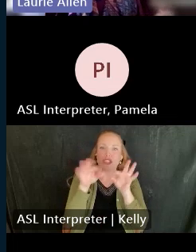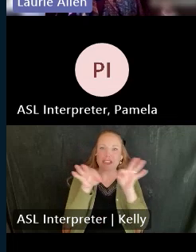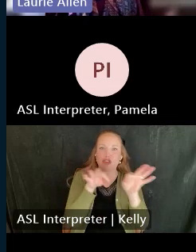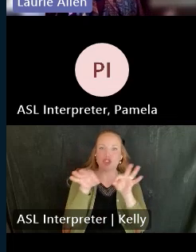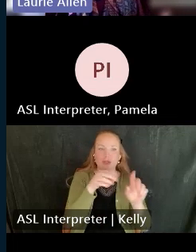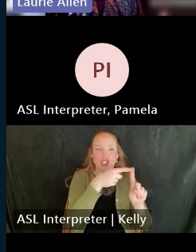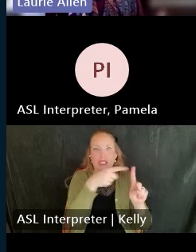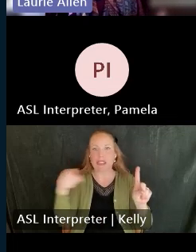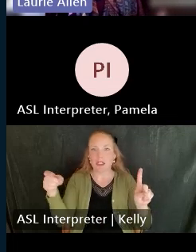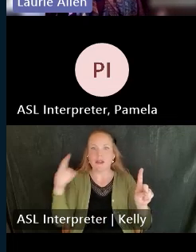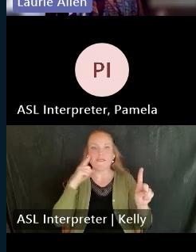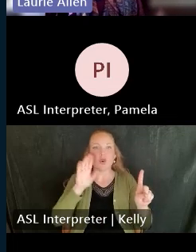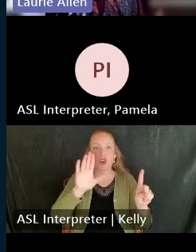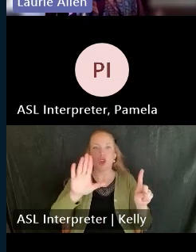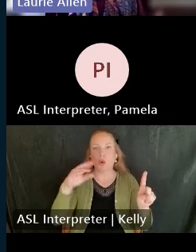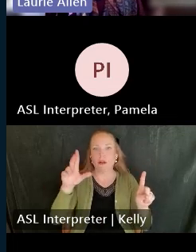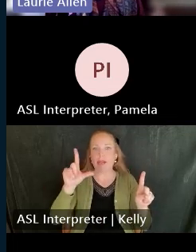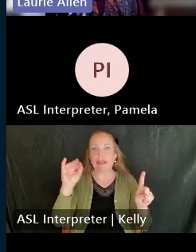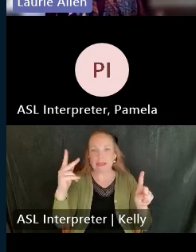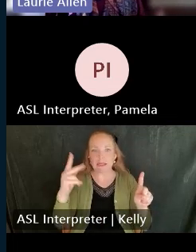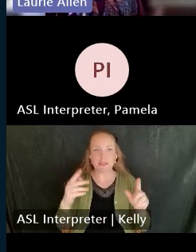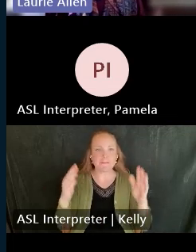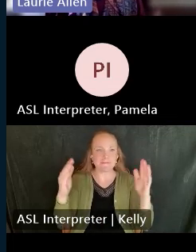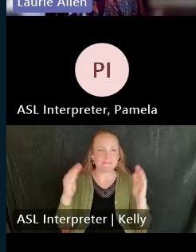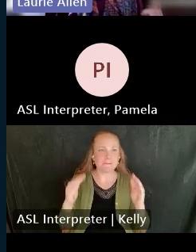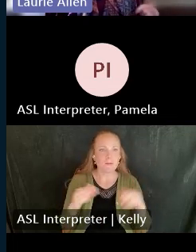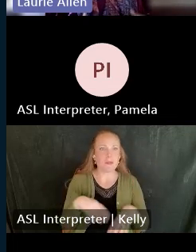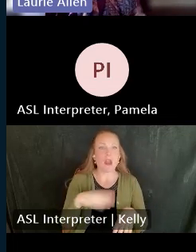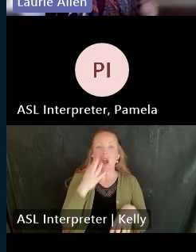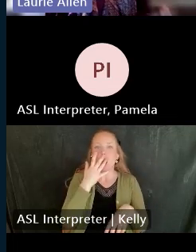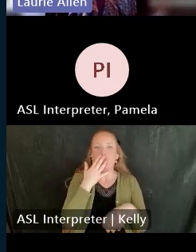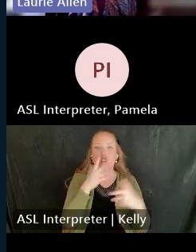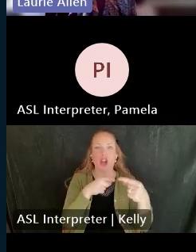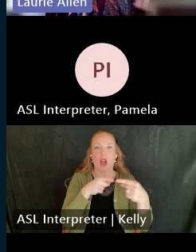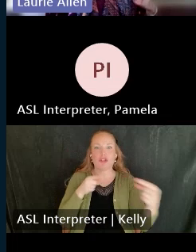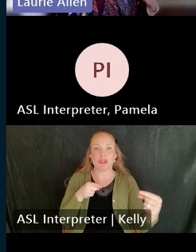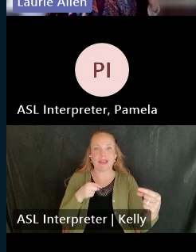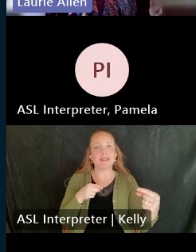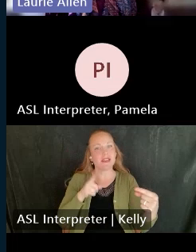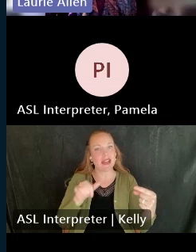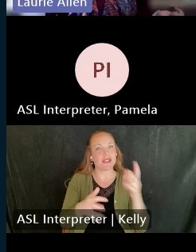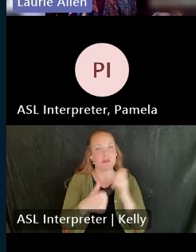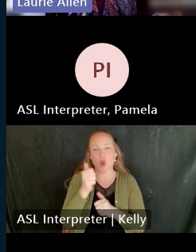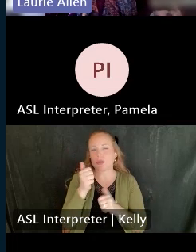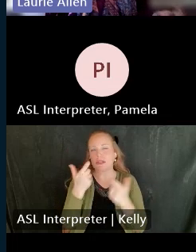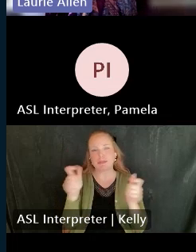is the most common accessibility issue that we see. And what I mean by that is, let's say a light